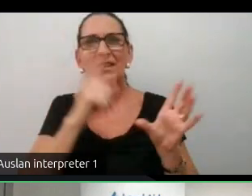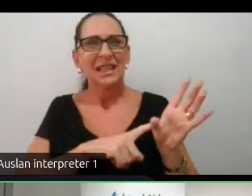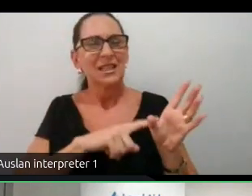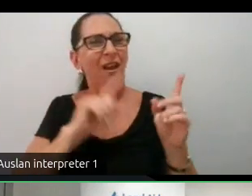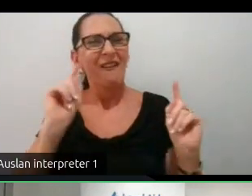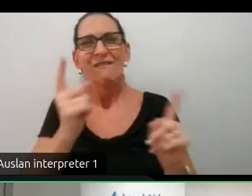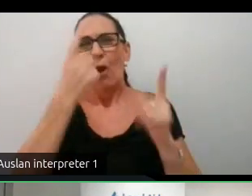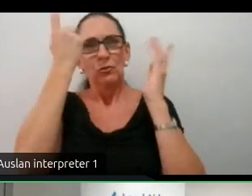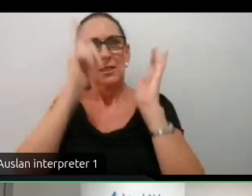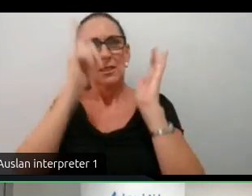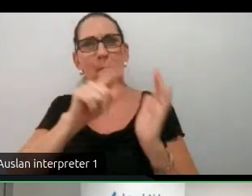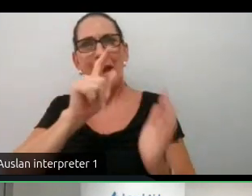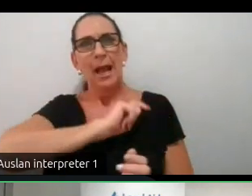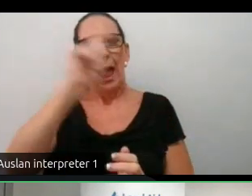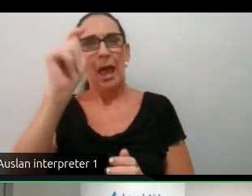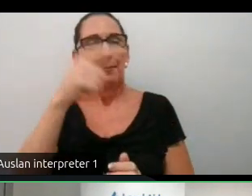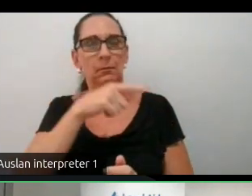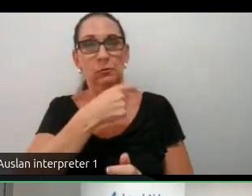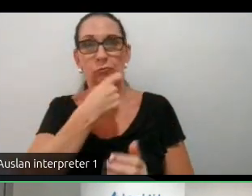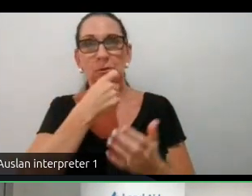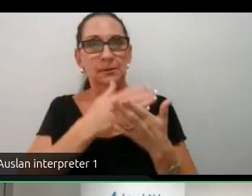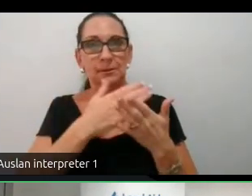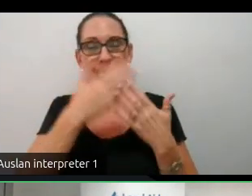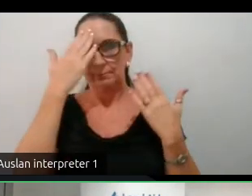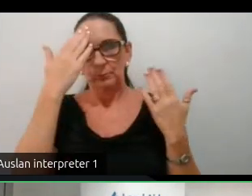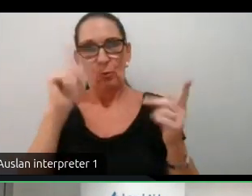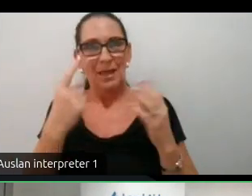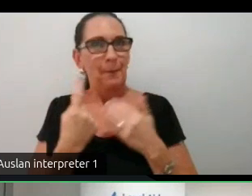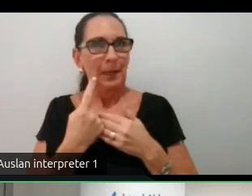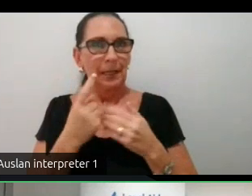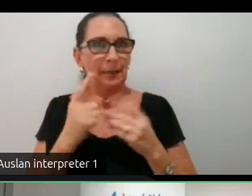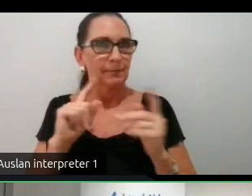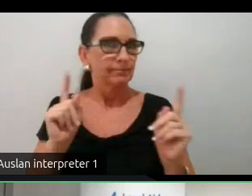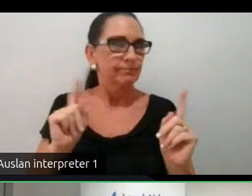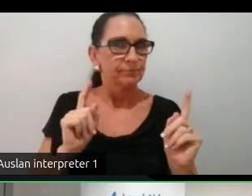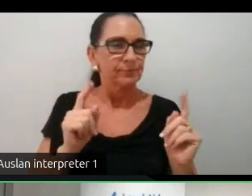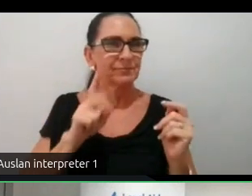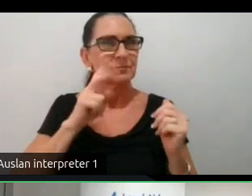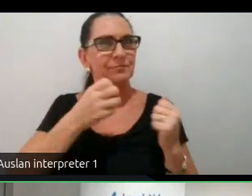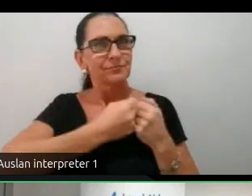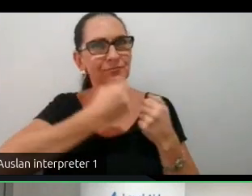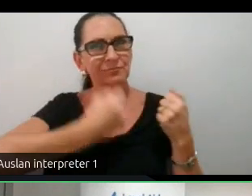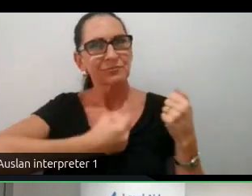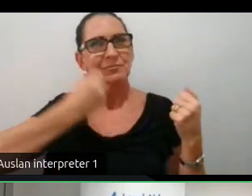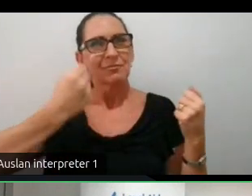first one. They've got no idea what to expect or what's going on. And then the length of time that